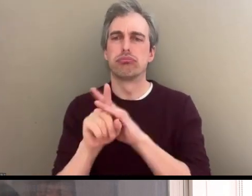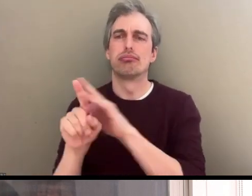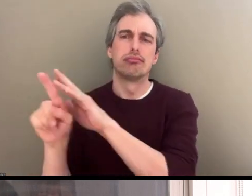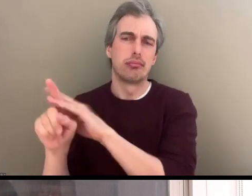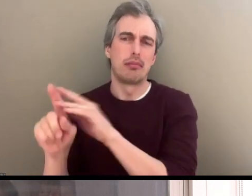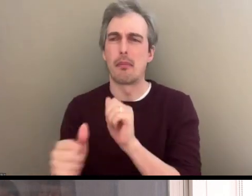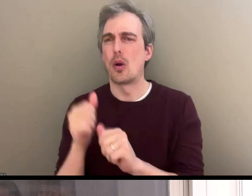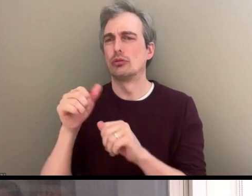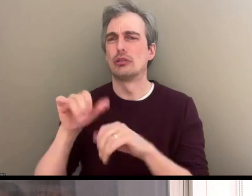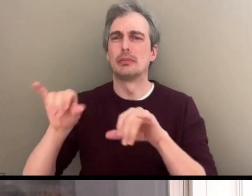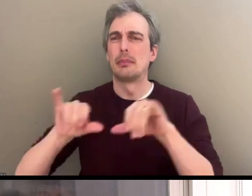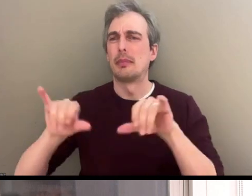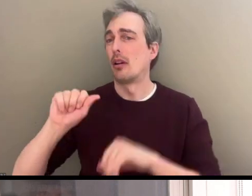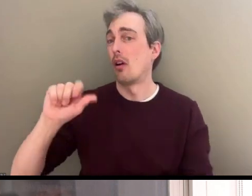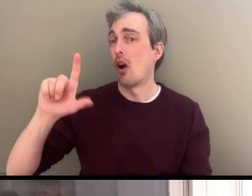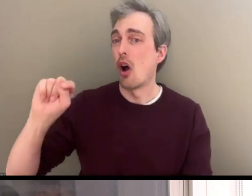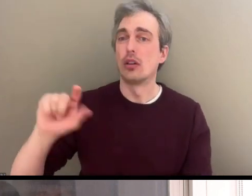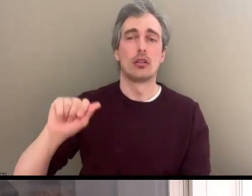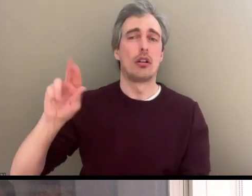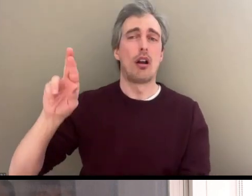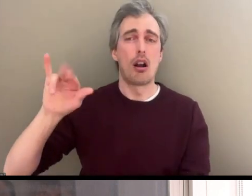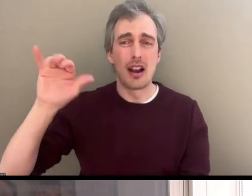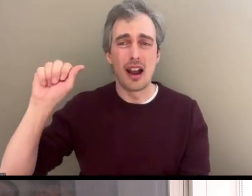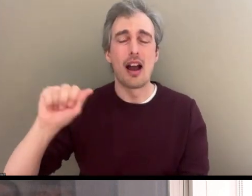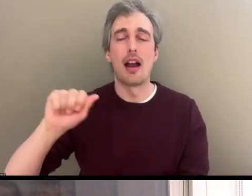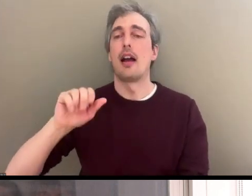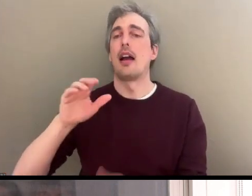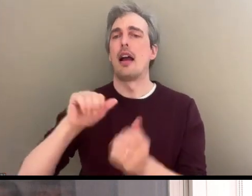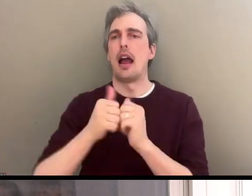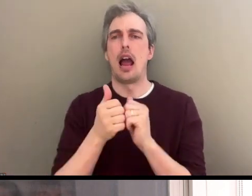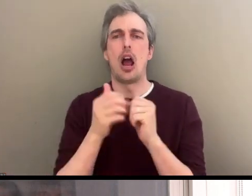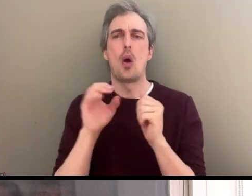And it shows where it occurred on the DOM, guidance on how to fix it.